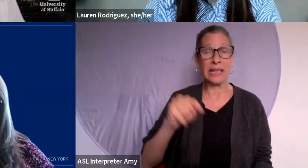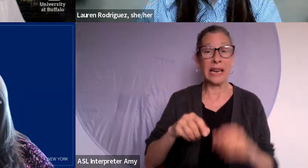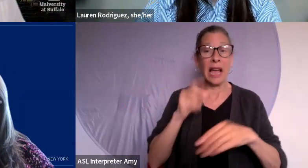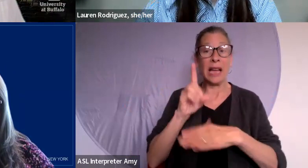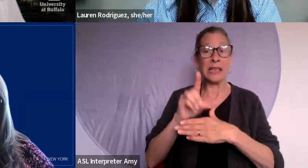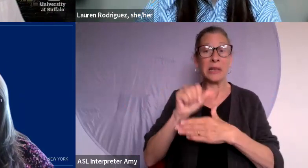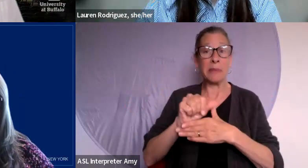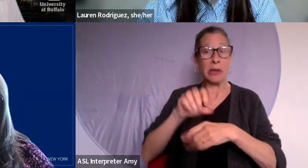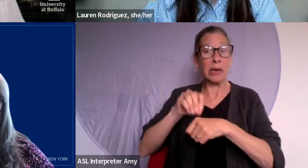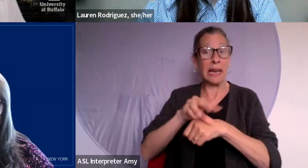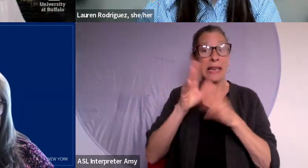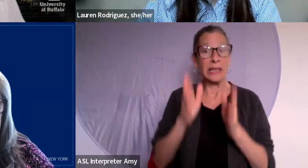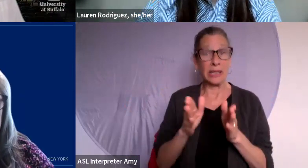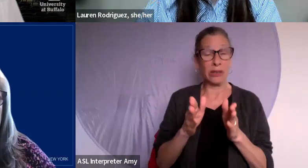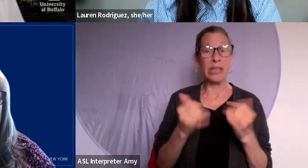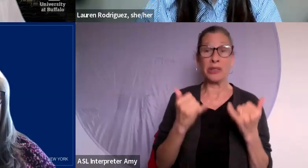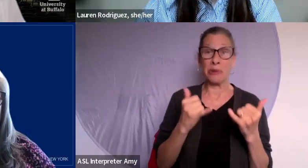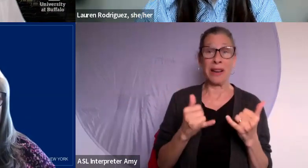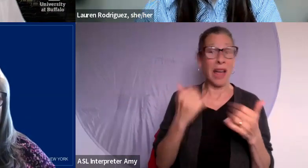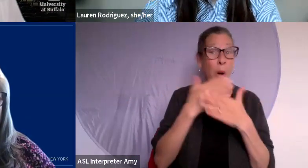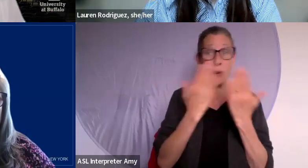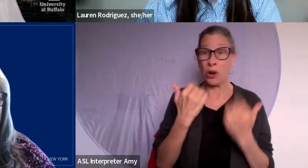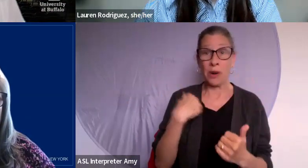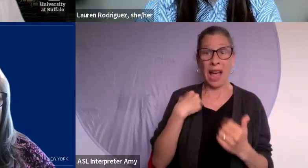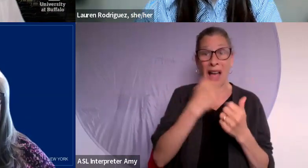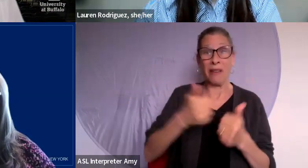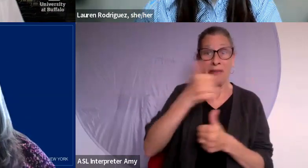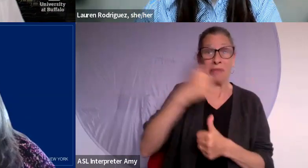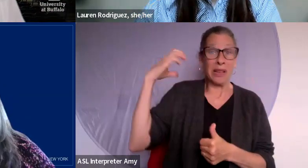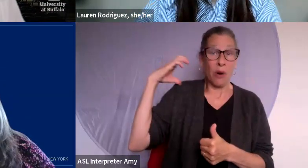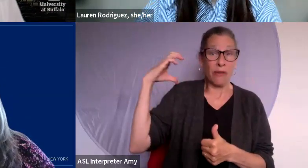an EIT Accessibility Officer. We brought on a project manager to